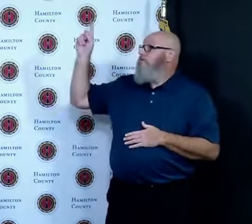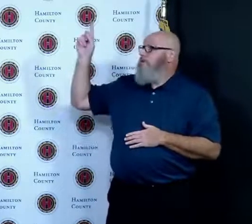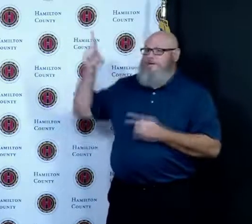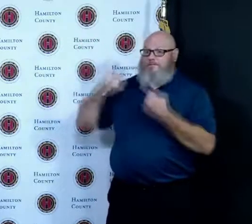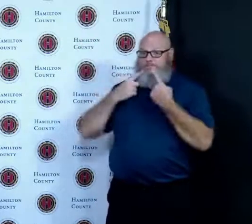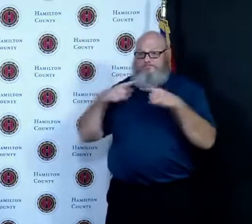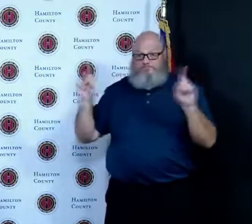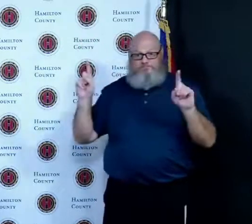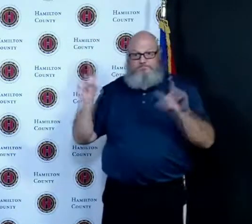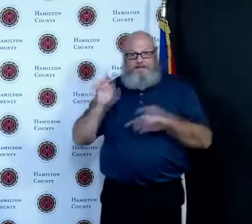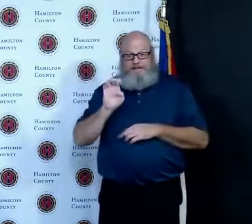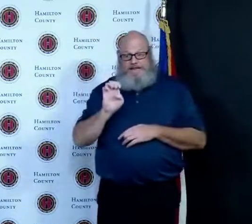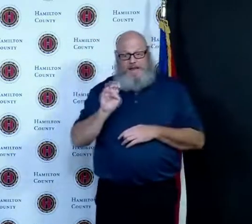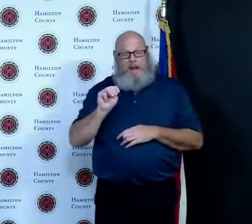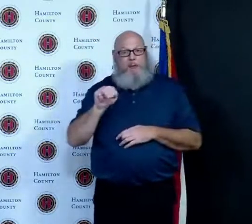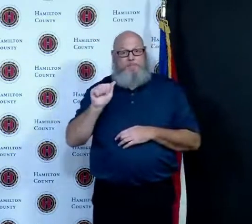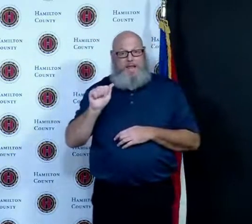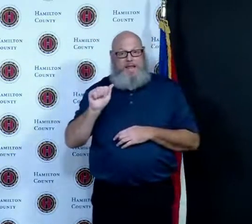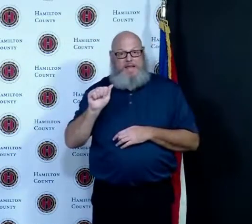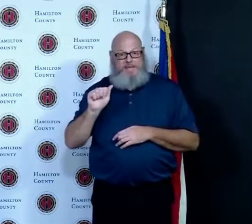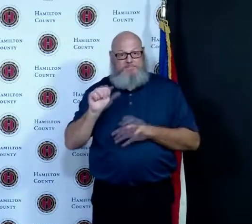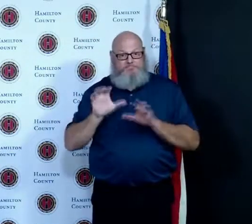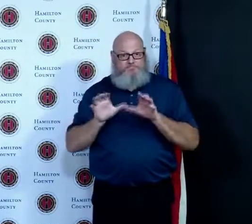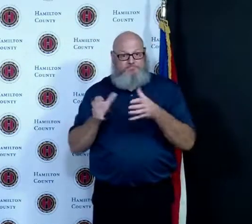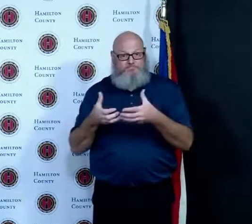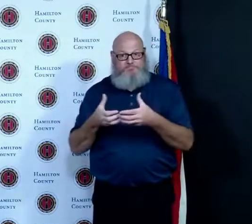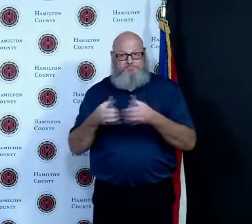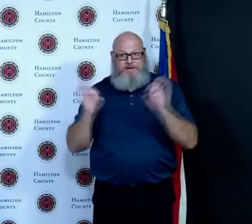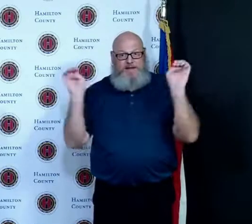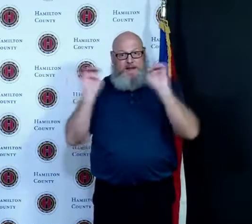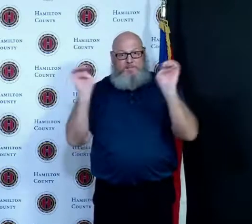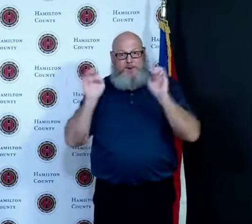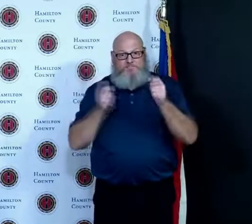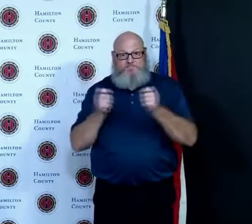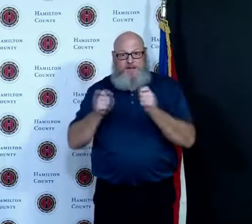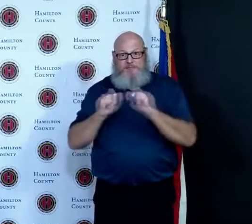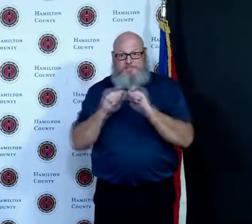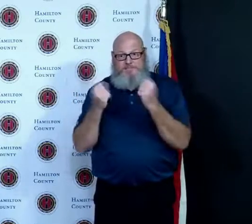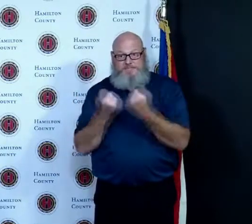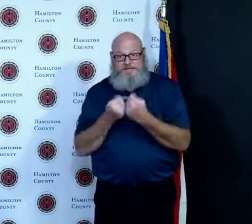effort and so we just want to hear briefly from Nick as to his role in the coordination effort